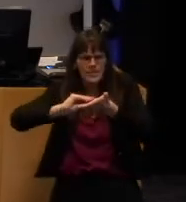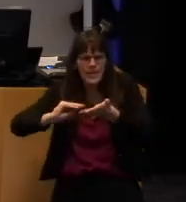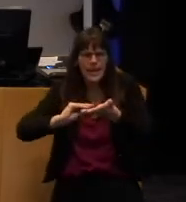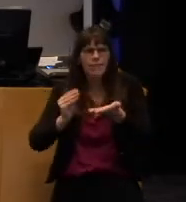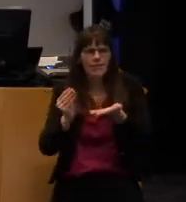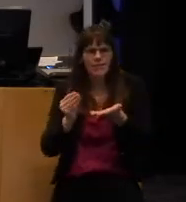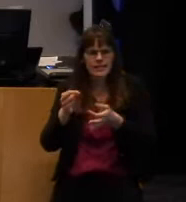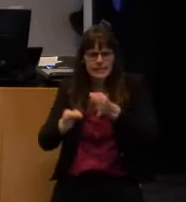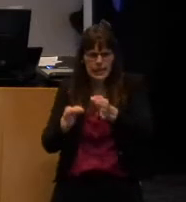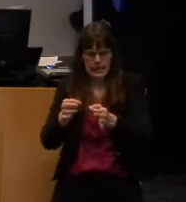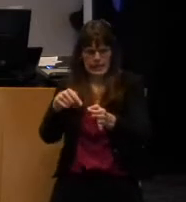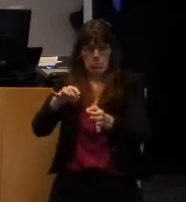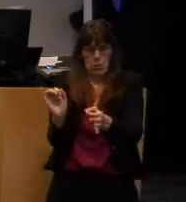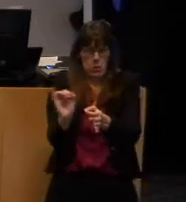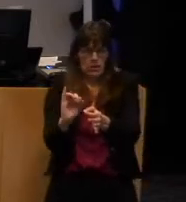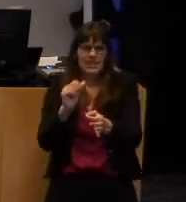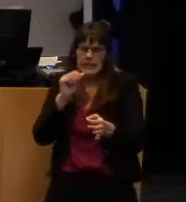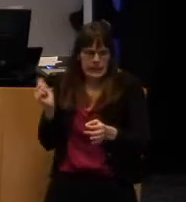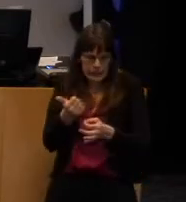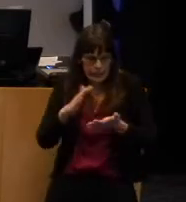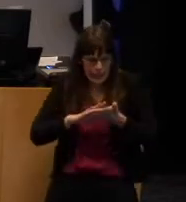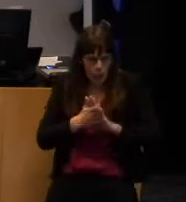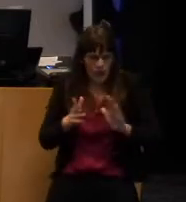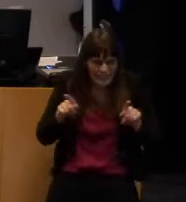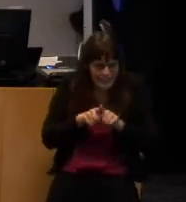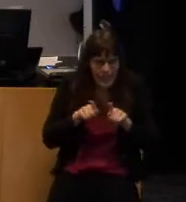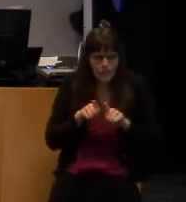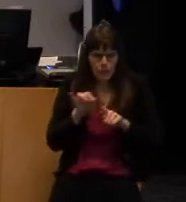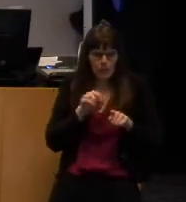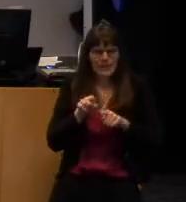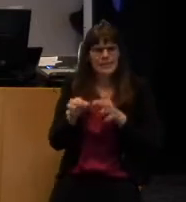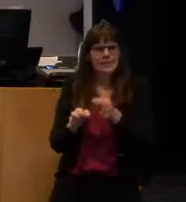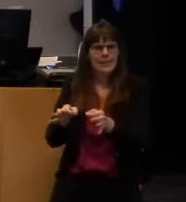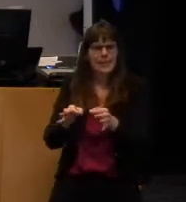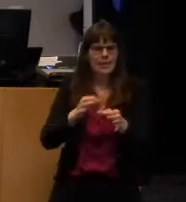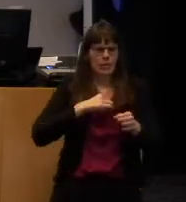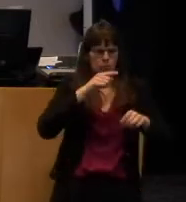And to be fair, not everybody would agree that what they are describing is actually a strategy.